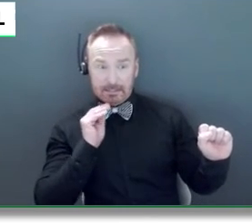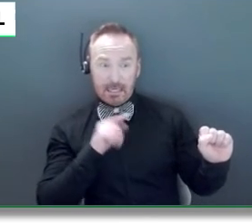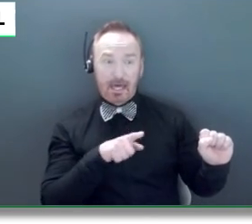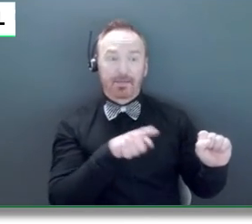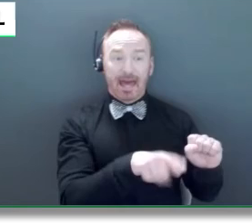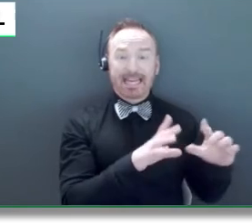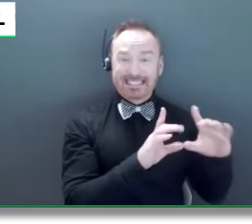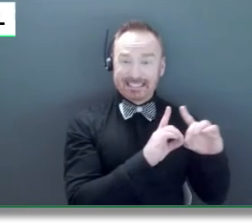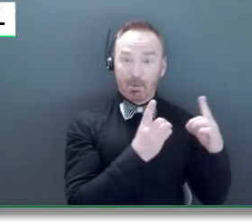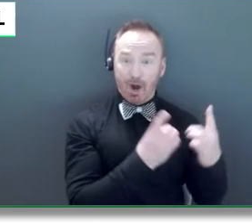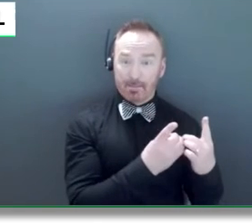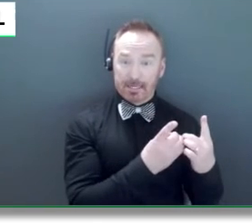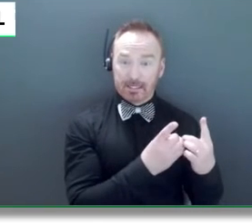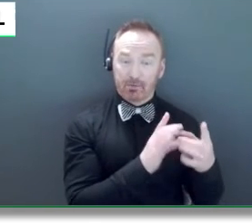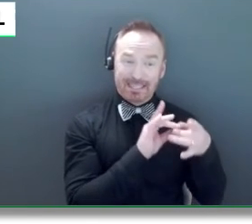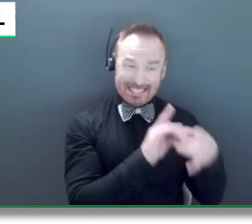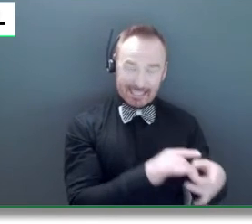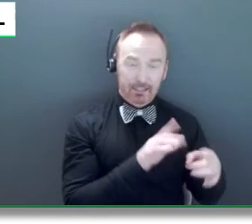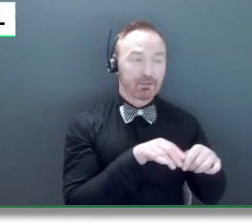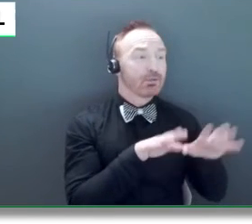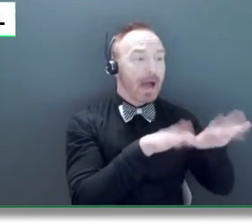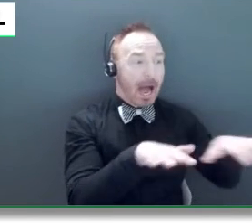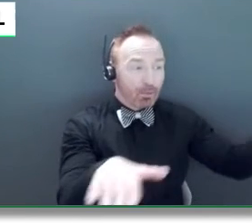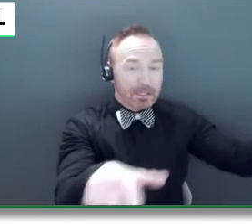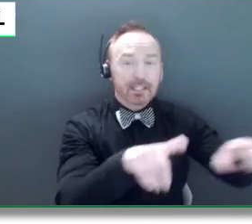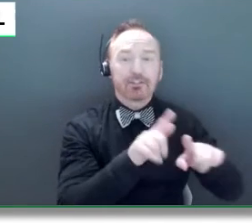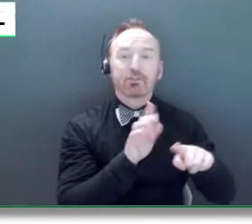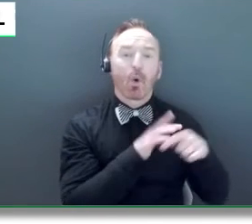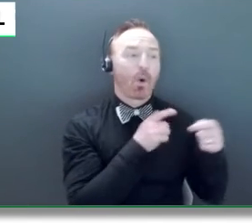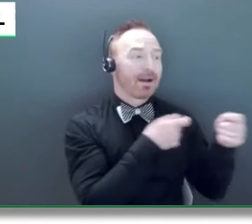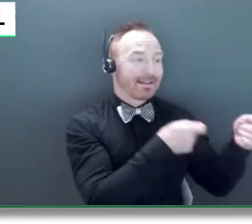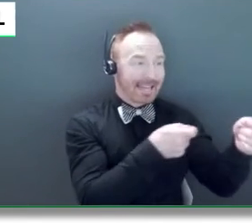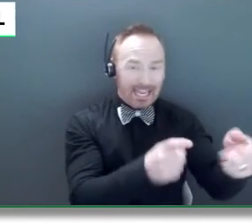outreach and engagement with the people that are in the parks right now and the